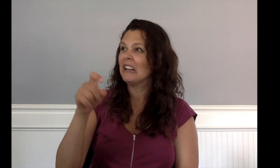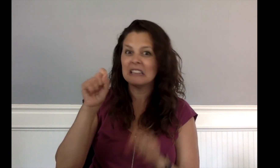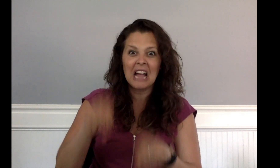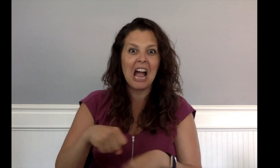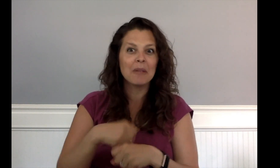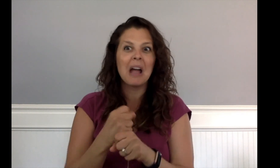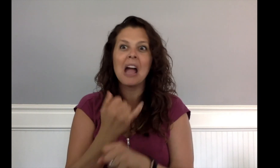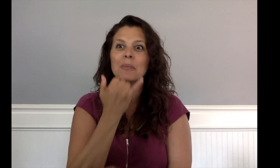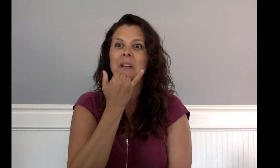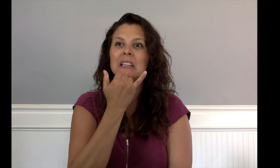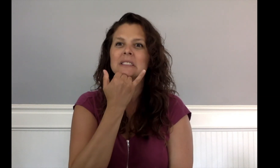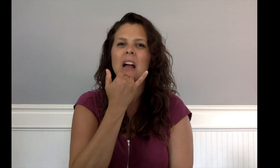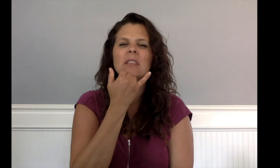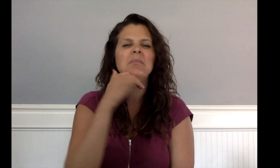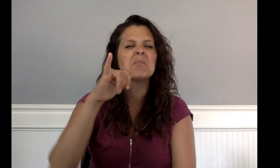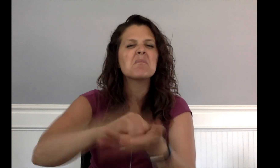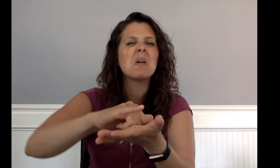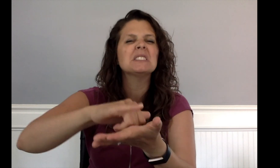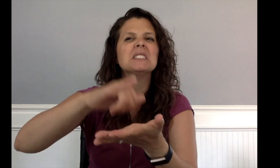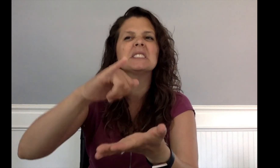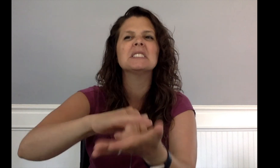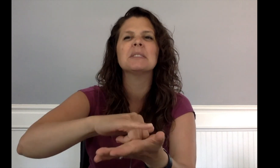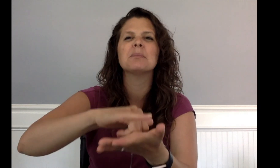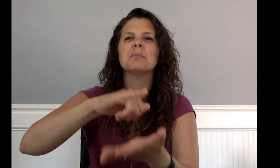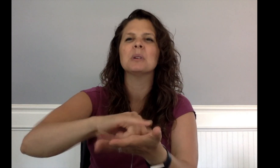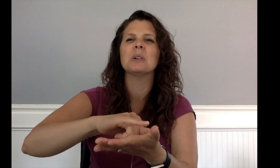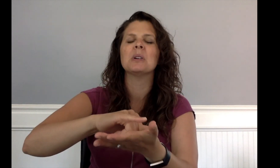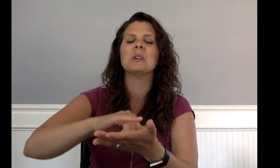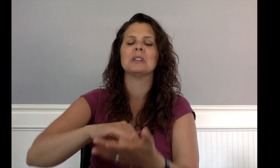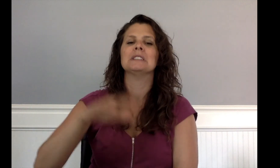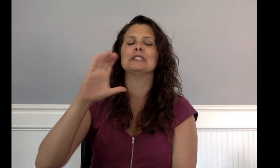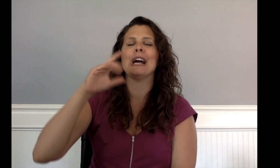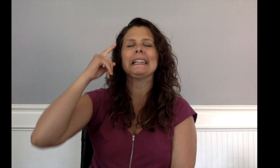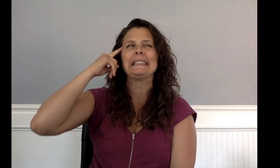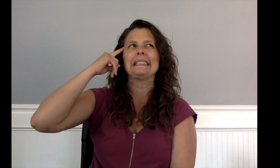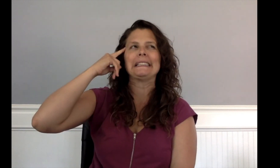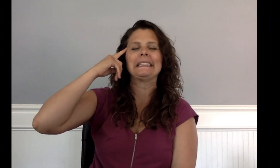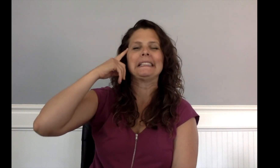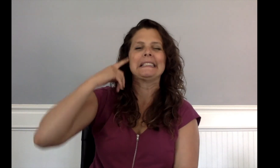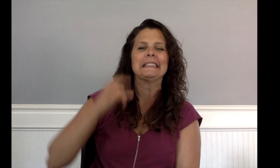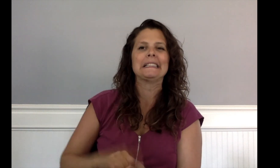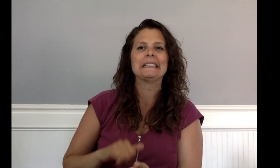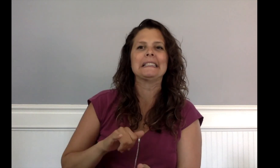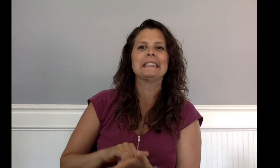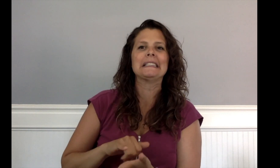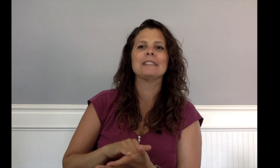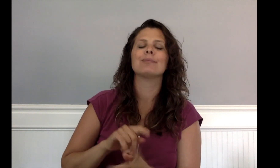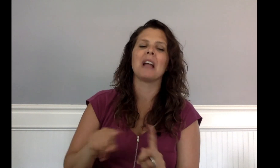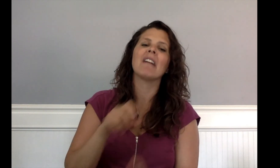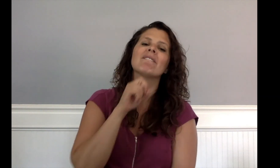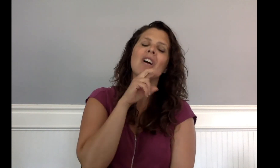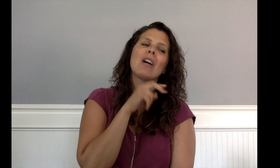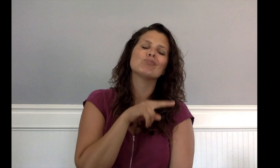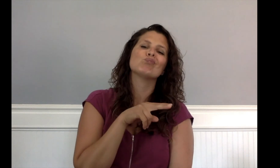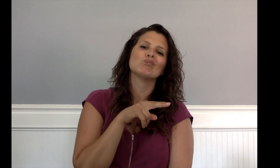'Dorrie McCann make a mistake? Impossible!' In Charlie’s mind’s eye, he signed “impossible.”